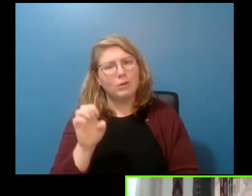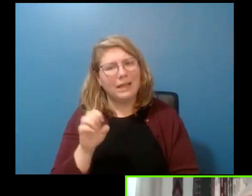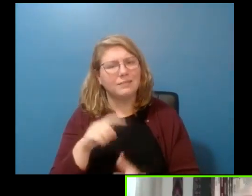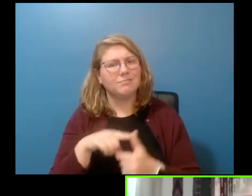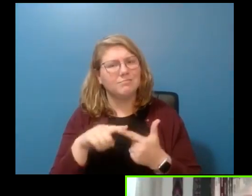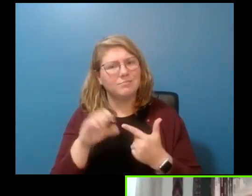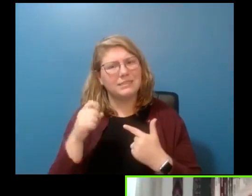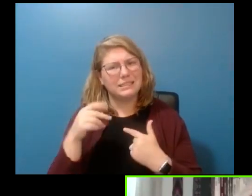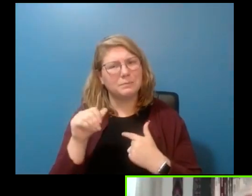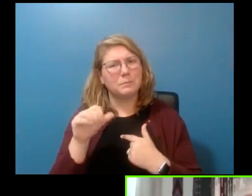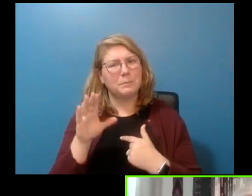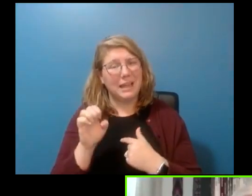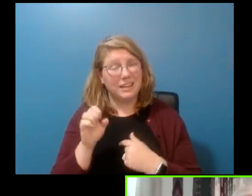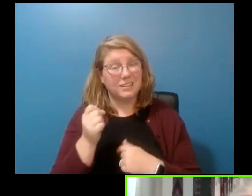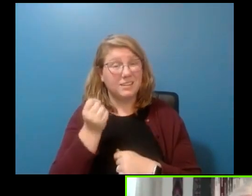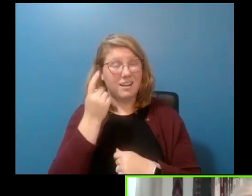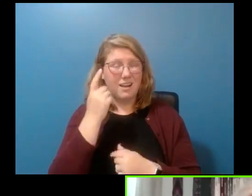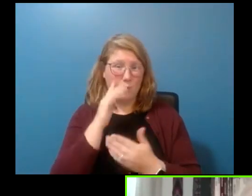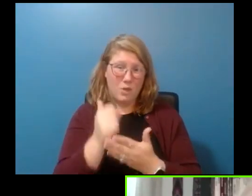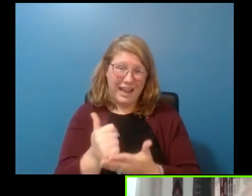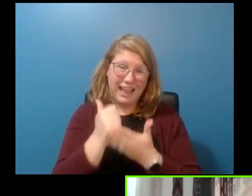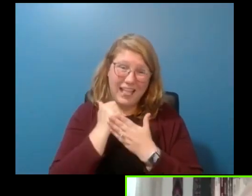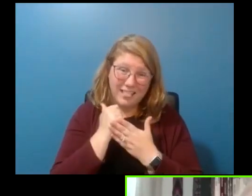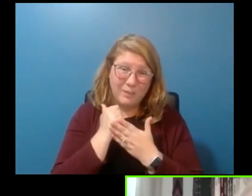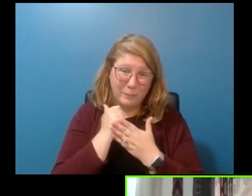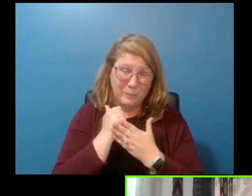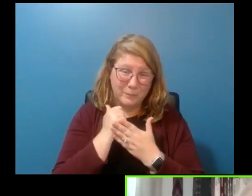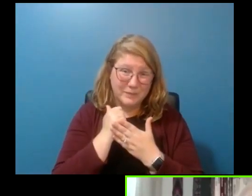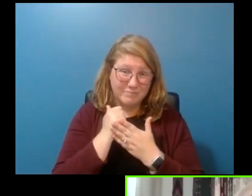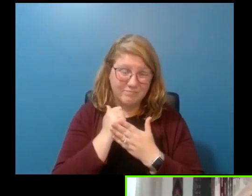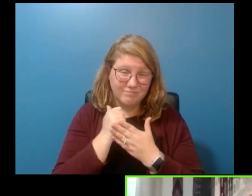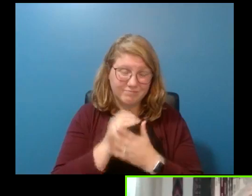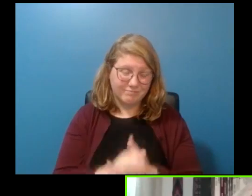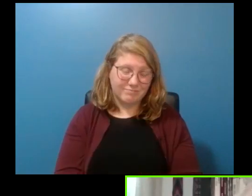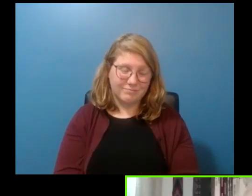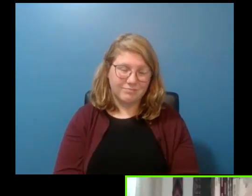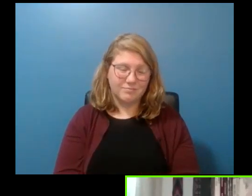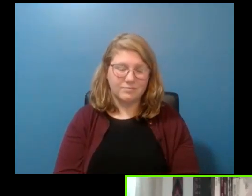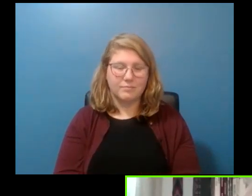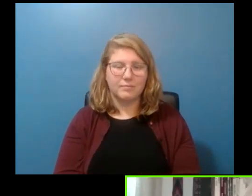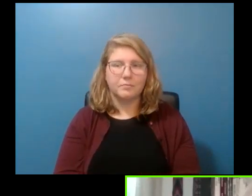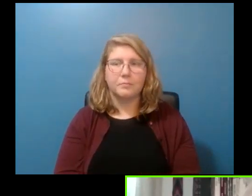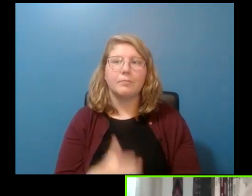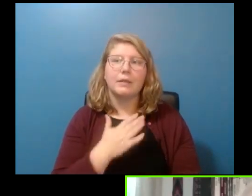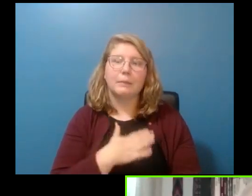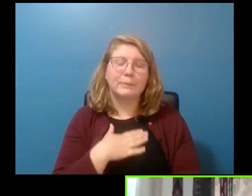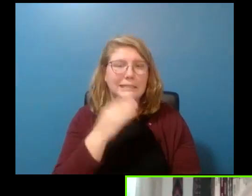undefined miles. When you kind of change your thinking about that, I am just